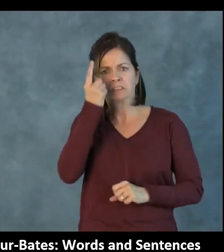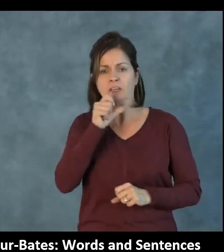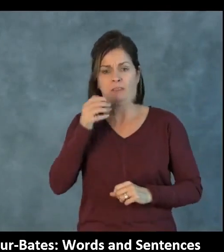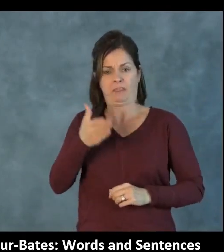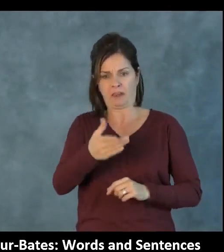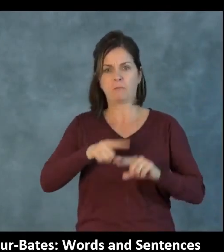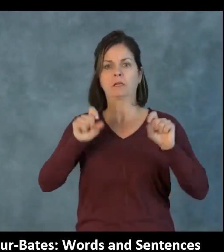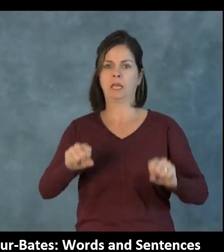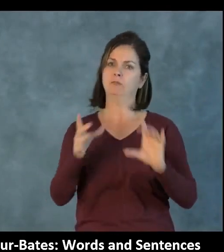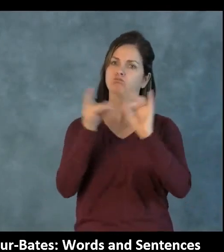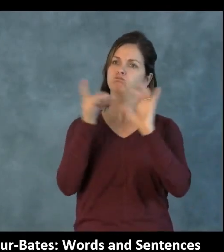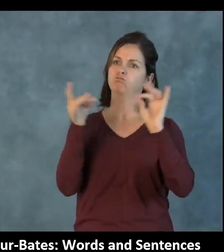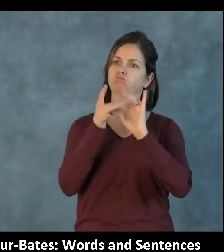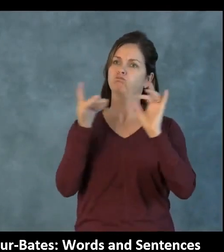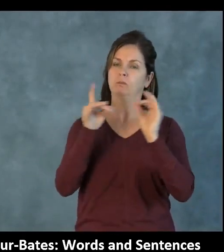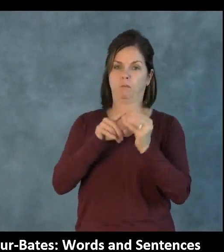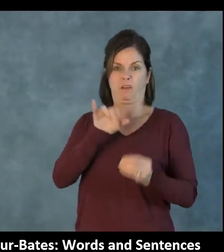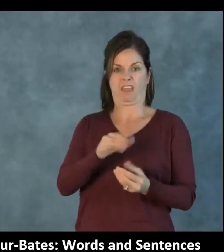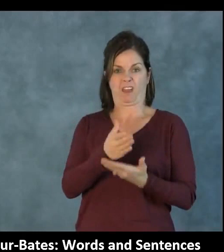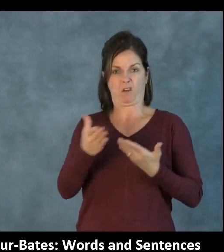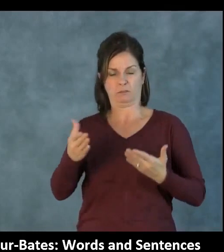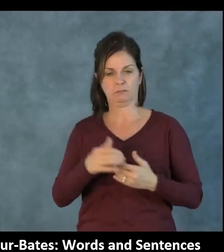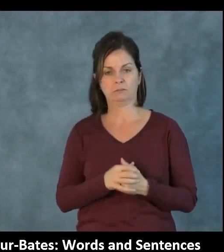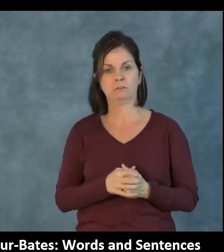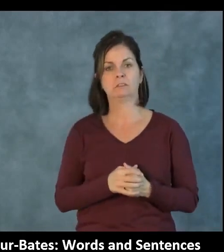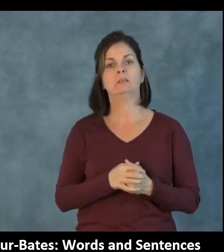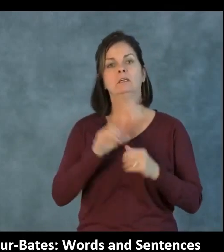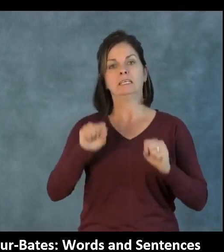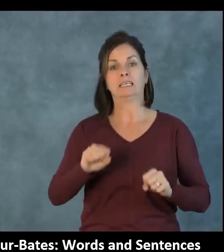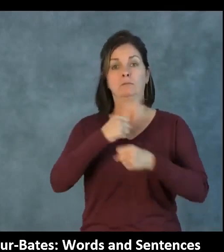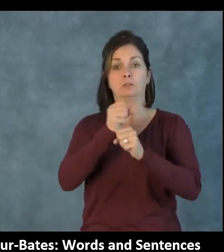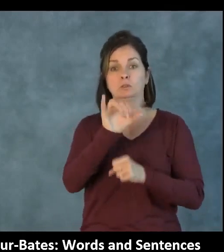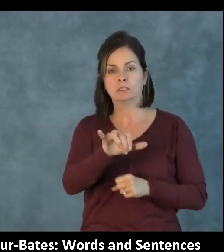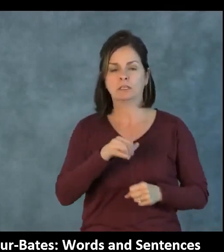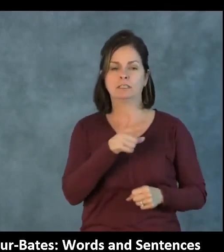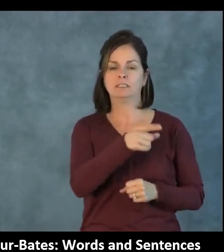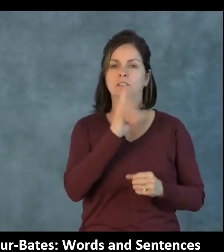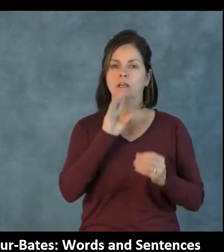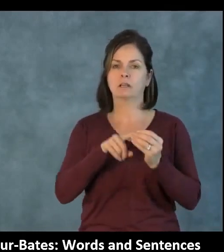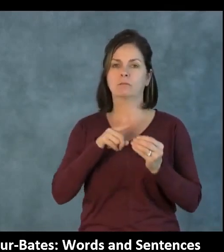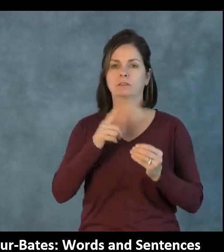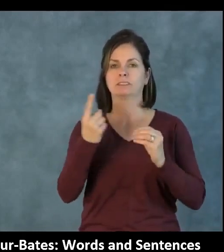he can produce it, and he can also talk about what they call absent owners.